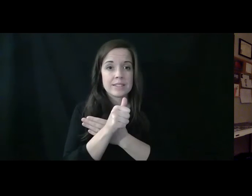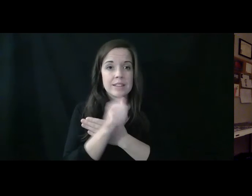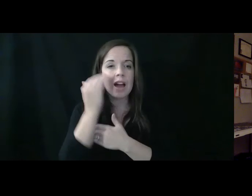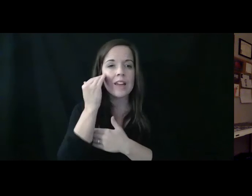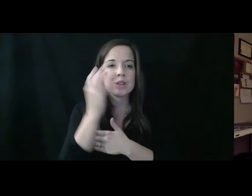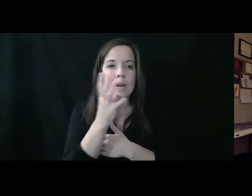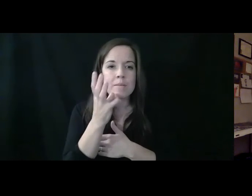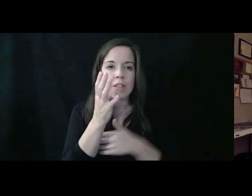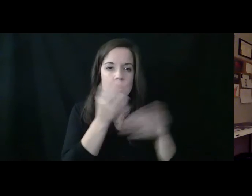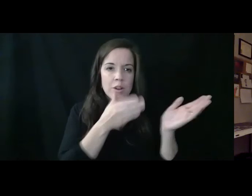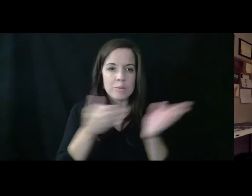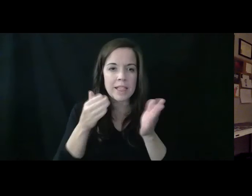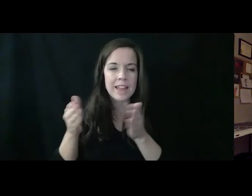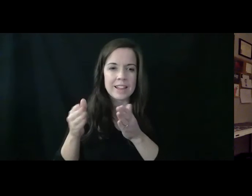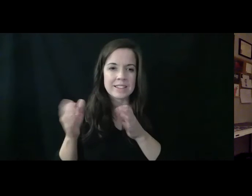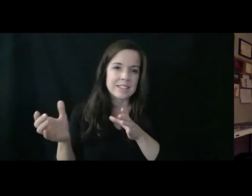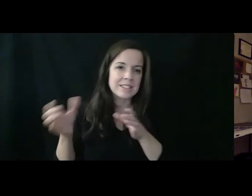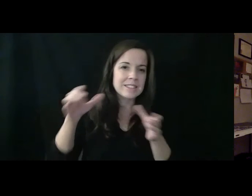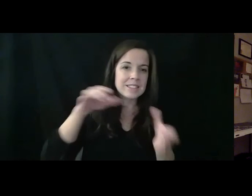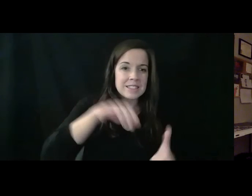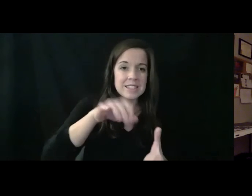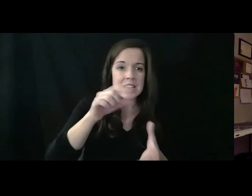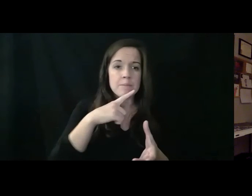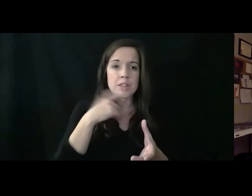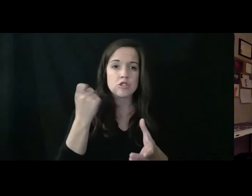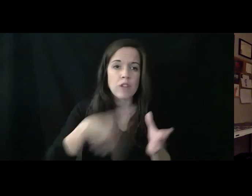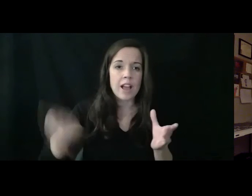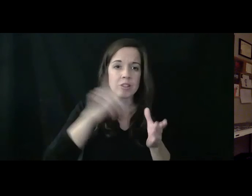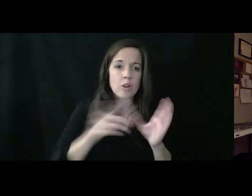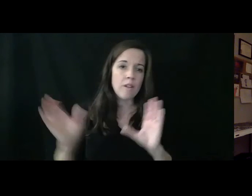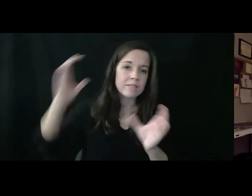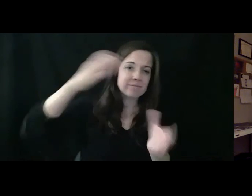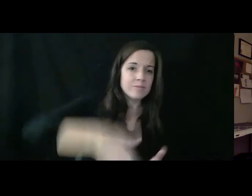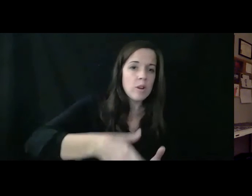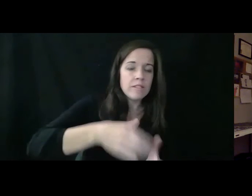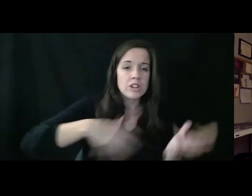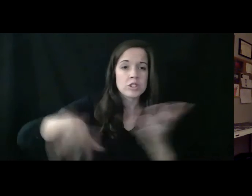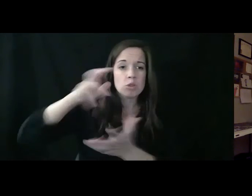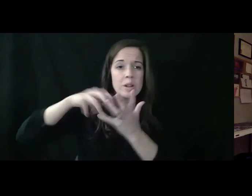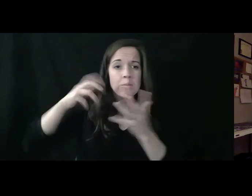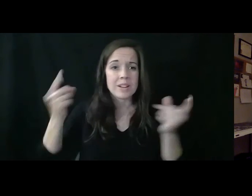to tip the dryer over her children during a storm. What can I do, she says, and we all nod.